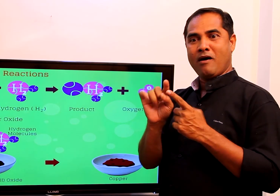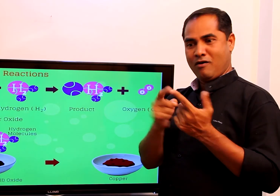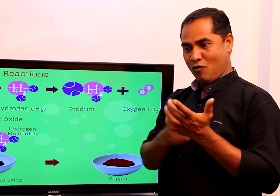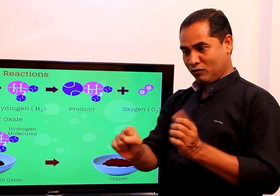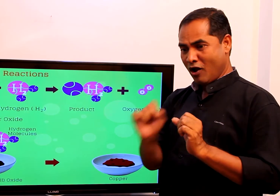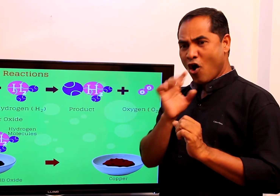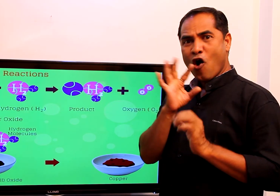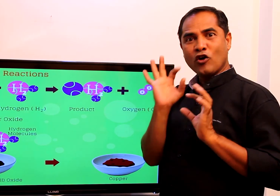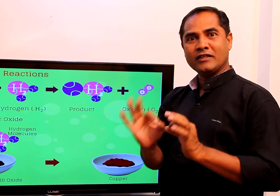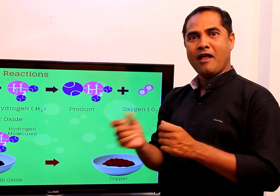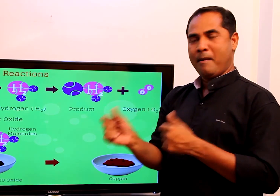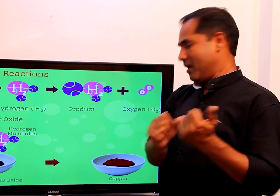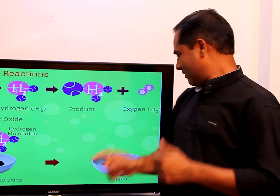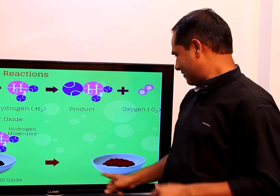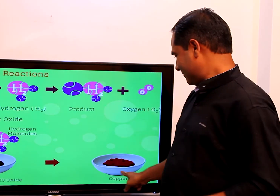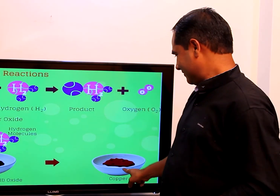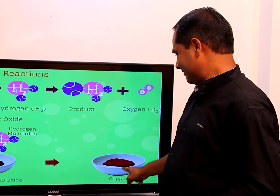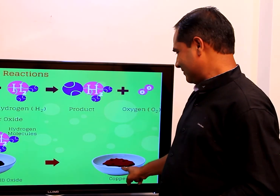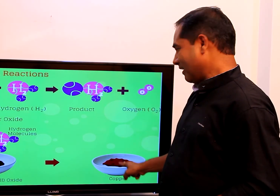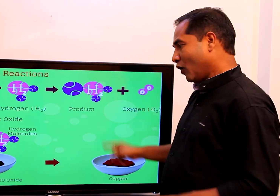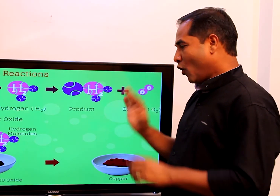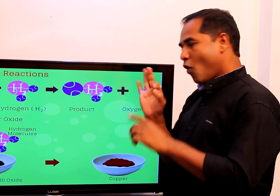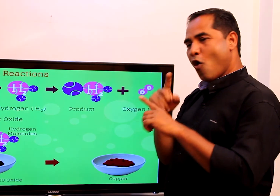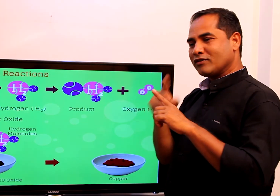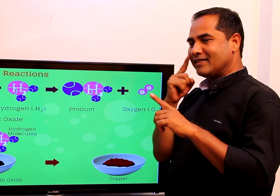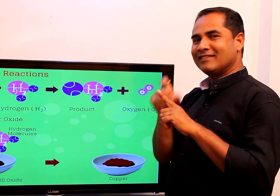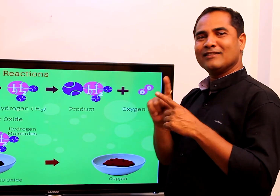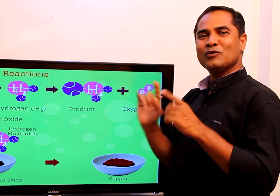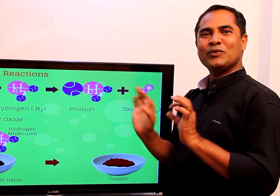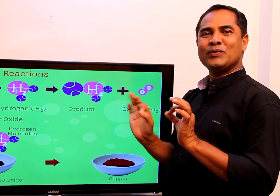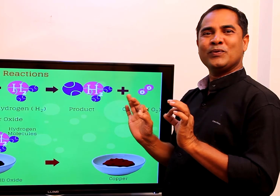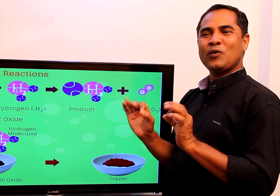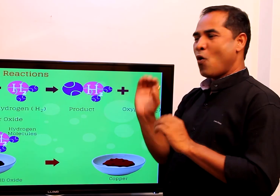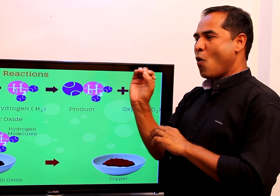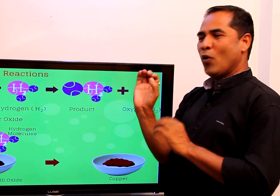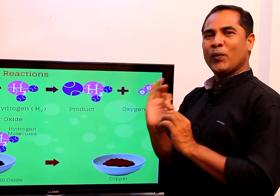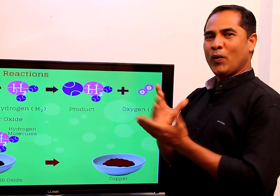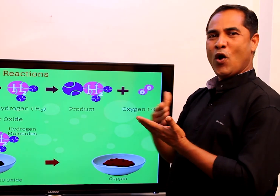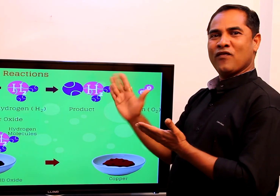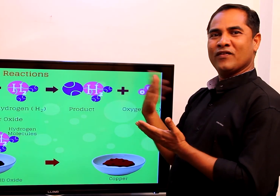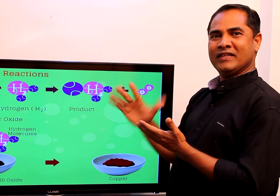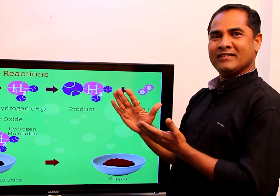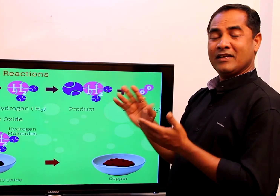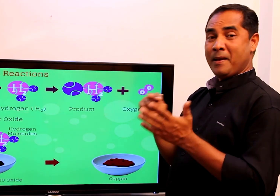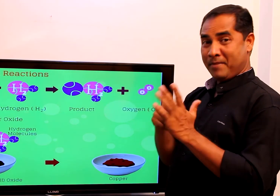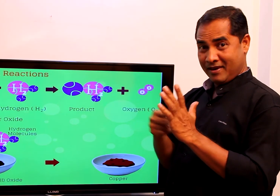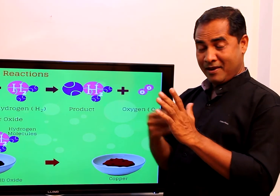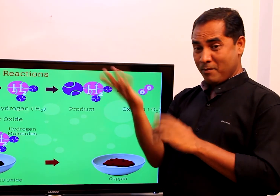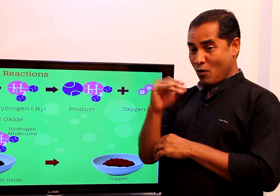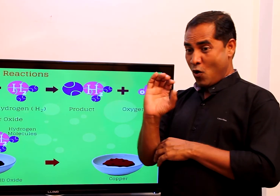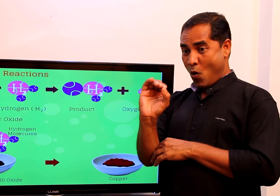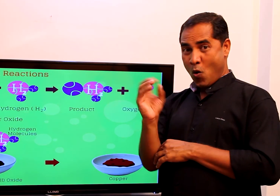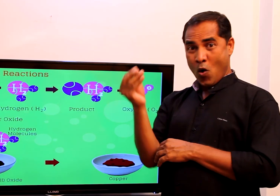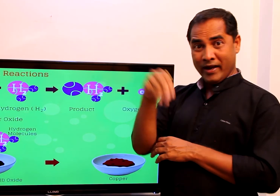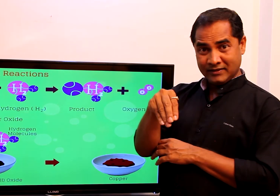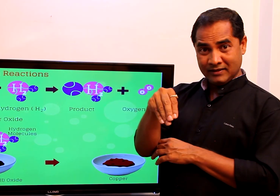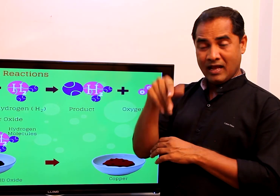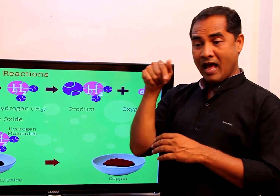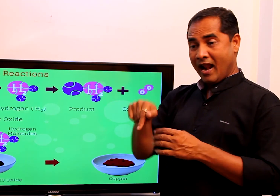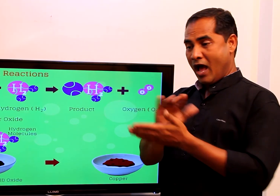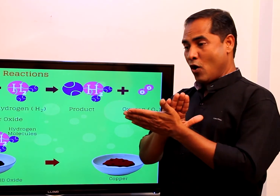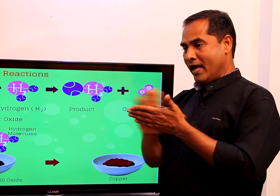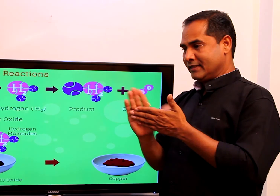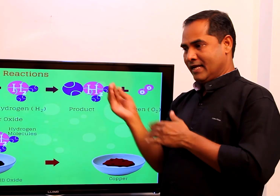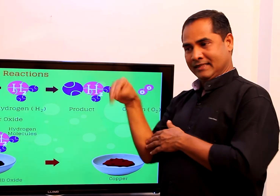to the original color of the copper. The oxygen would be removed.